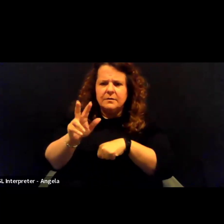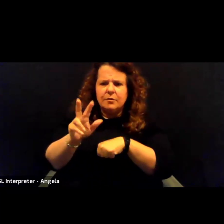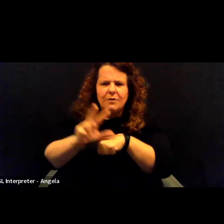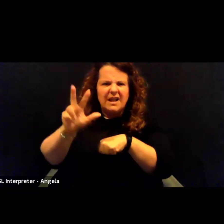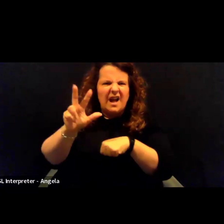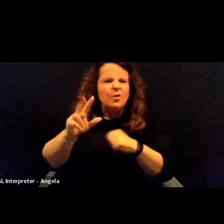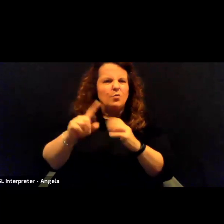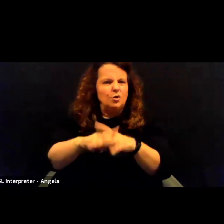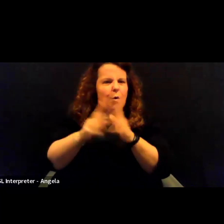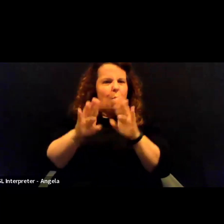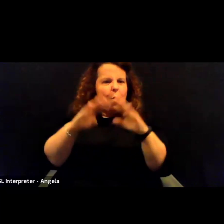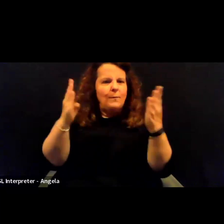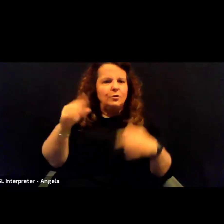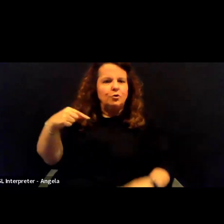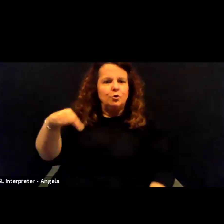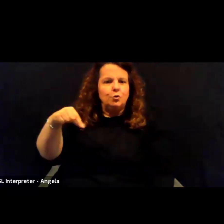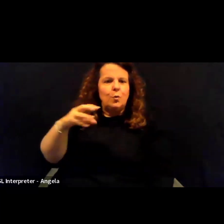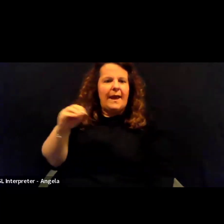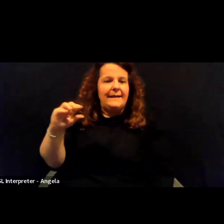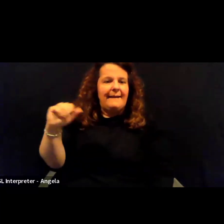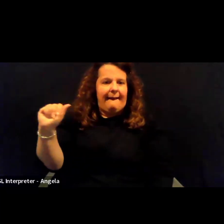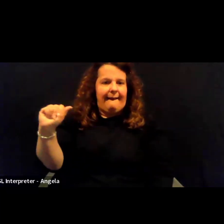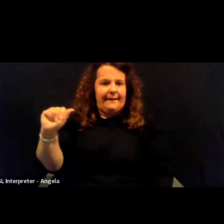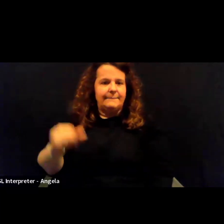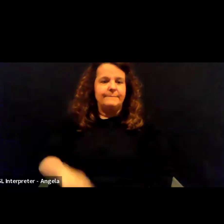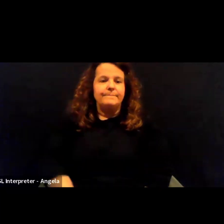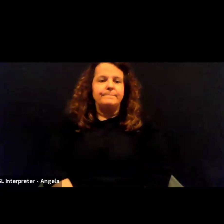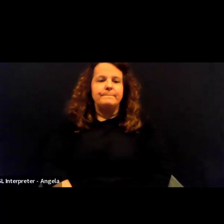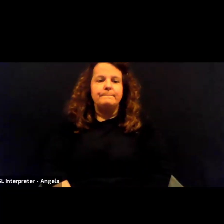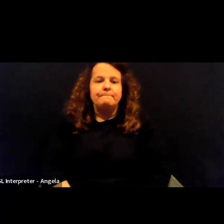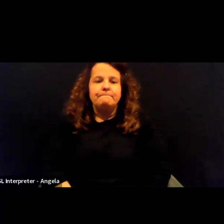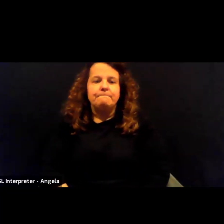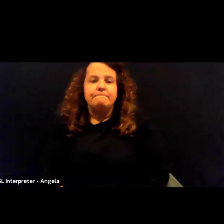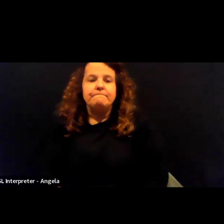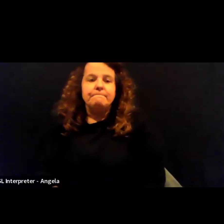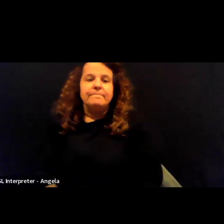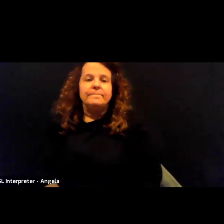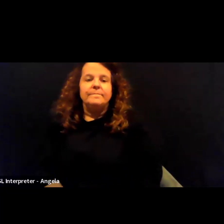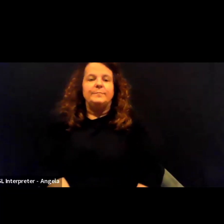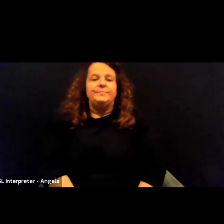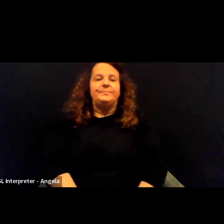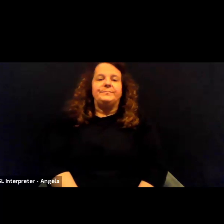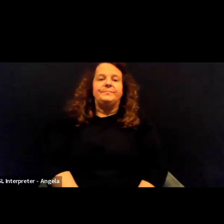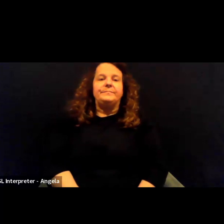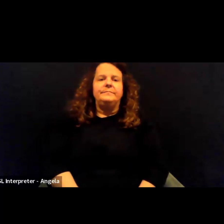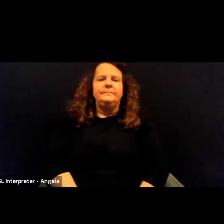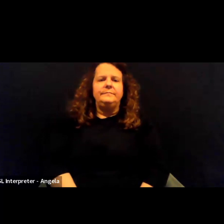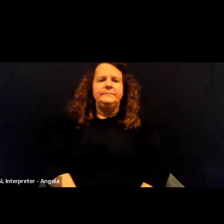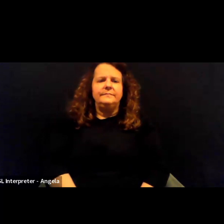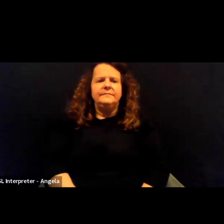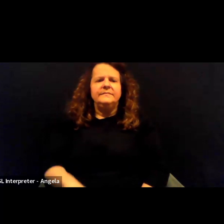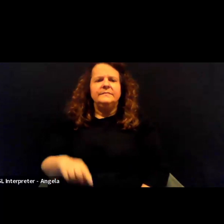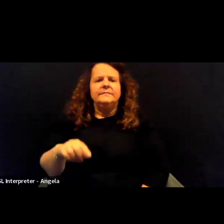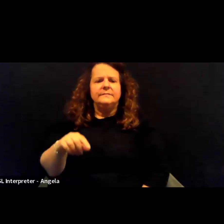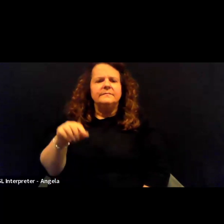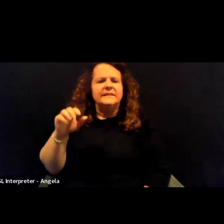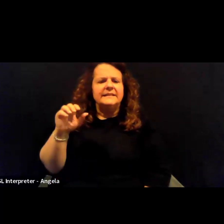So I think we have a couple of minutes before we switch over to that. Yeah, I can, I can add something.